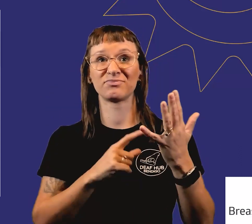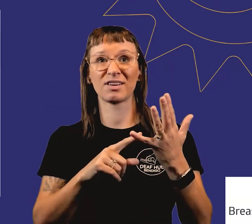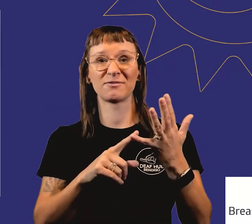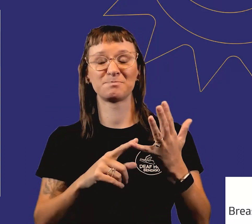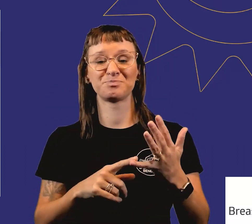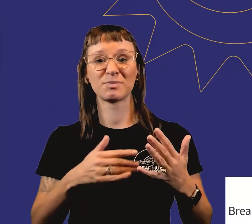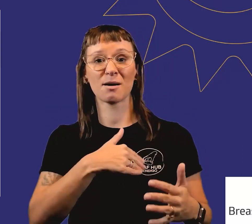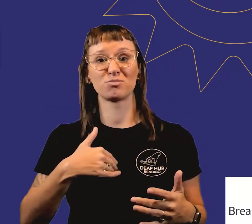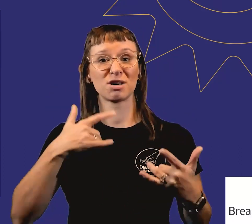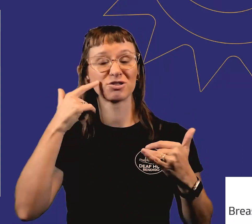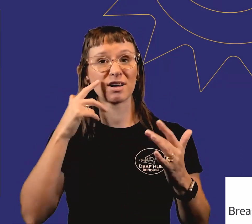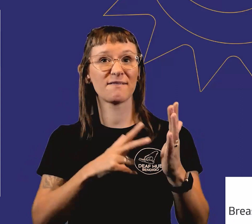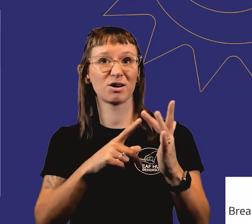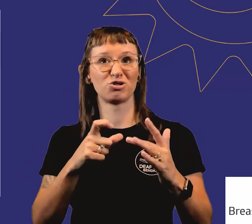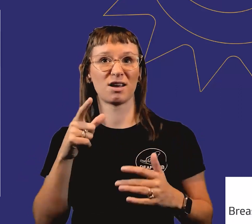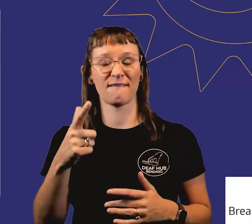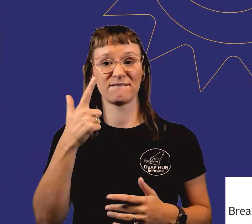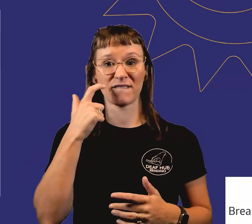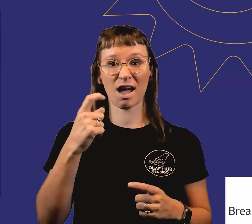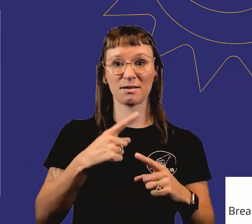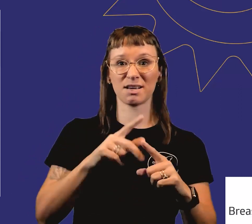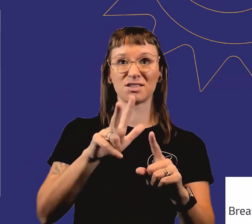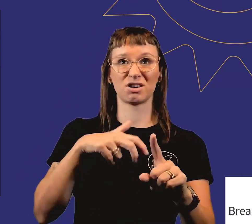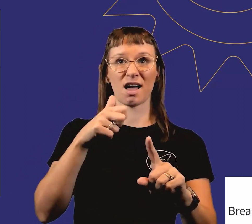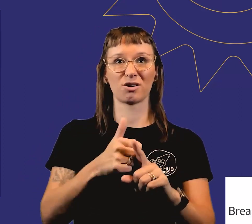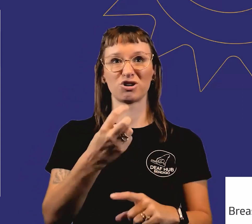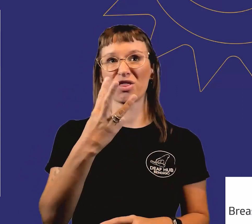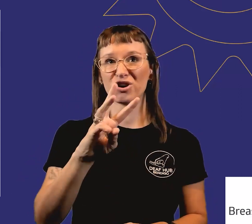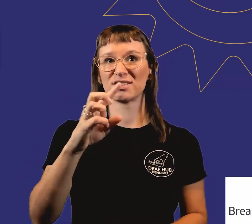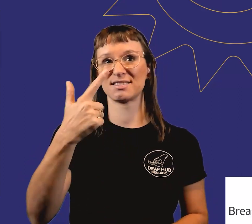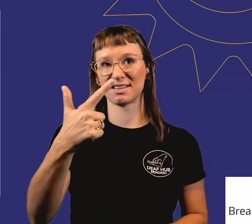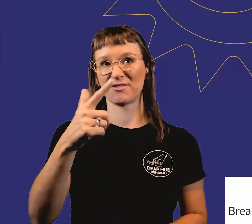BreastScreen Victoria diagnoses 37% of all breast cancers in Victoria.